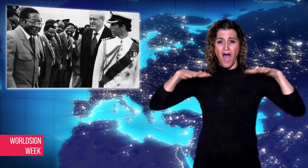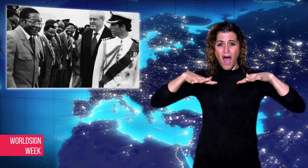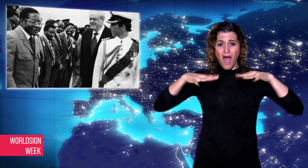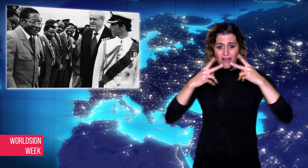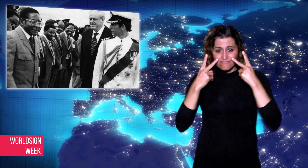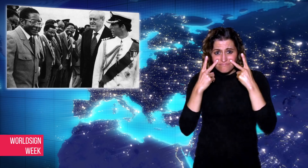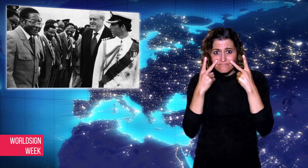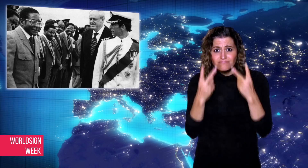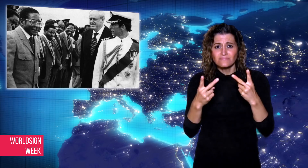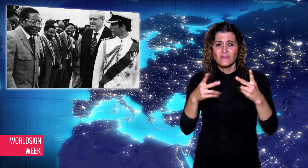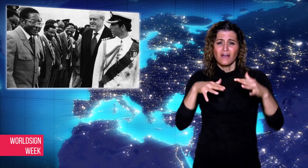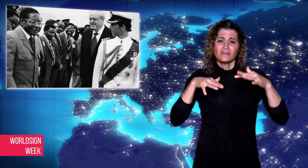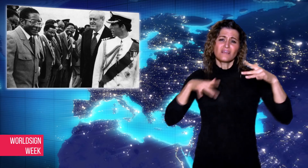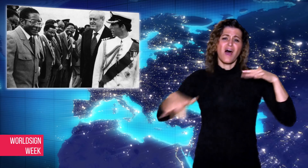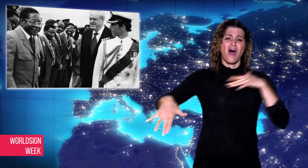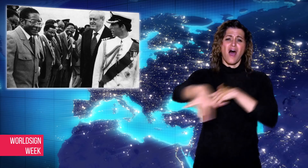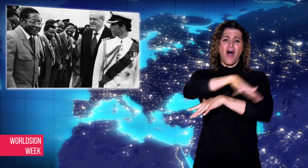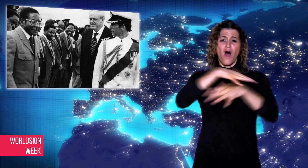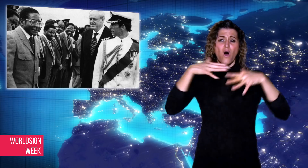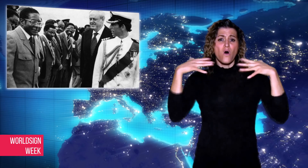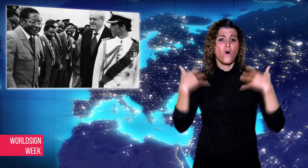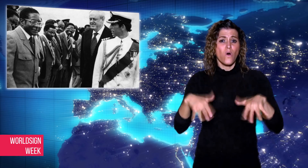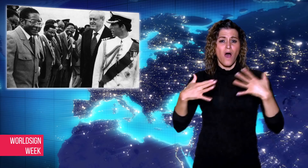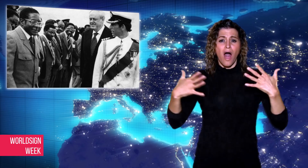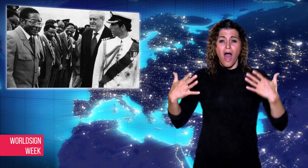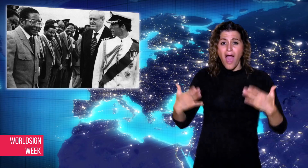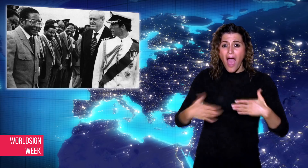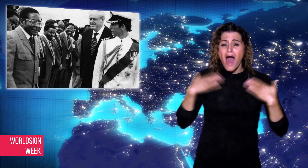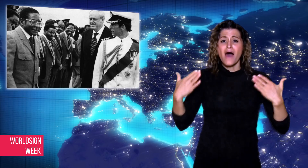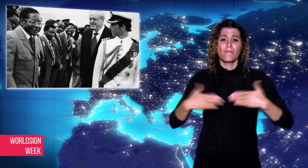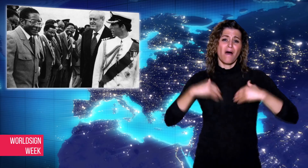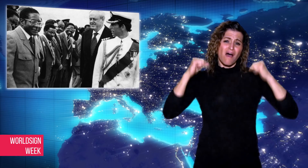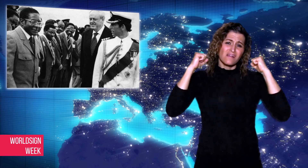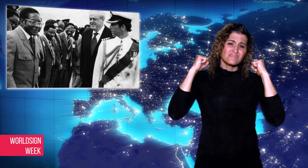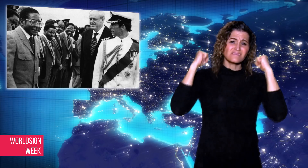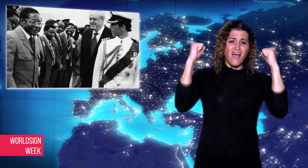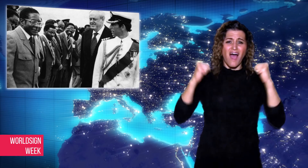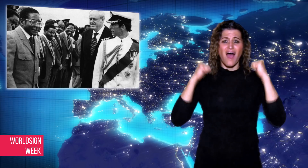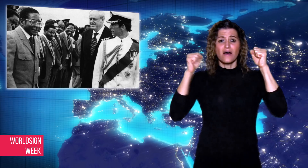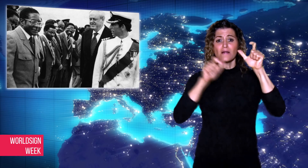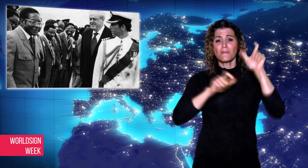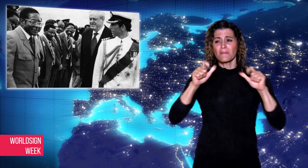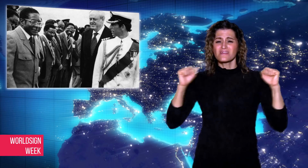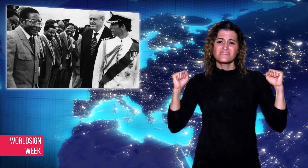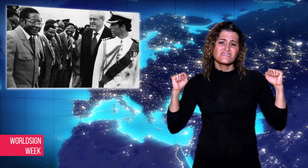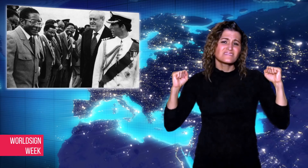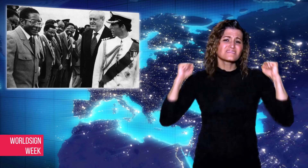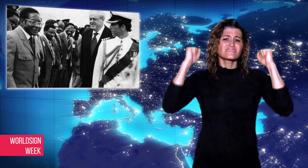in attendance. The new president